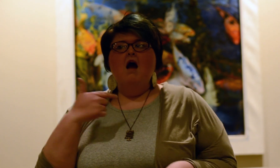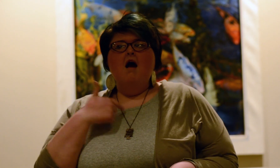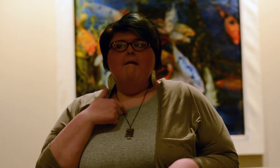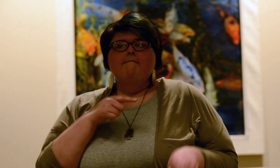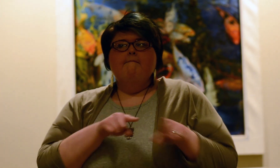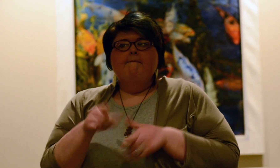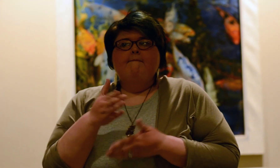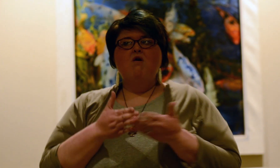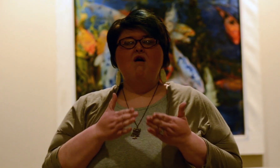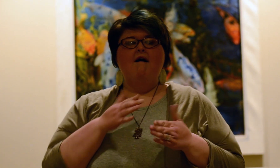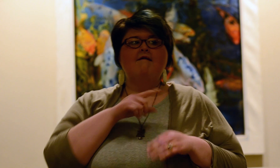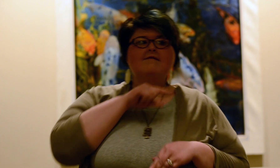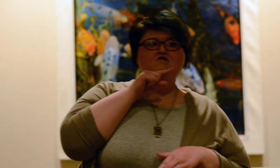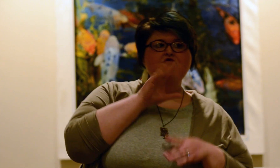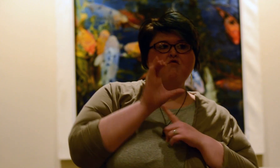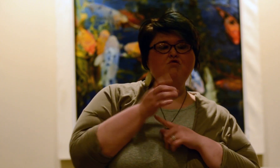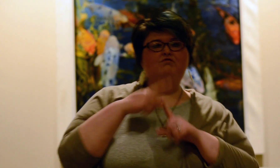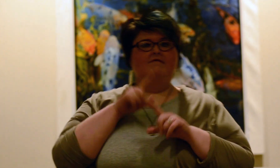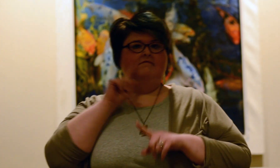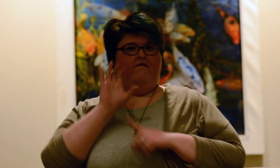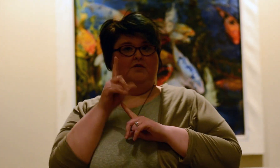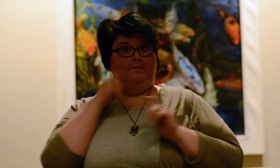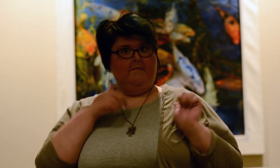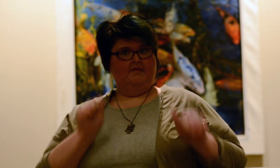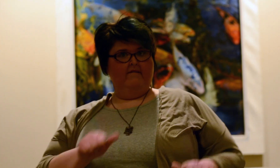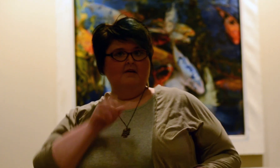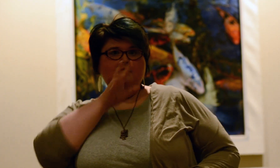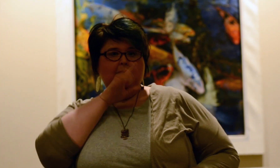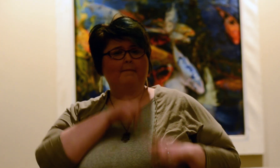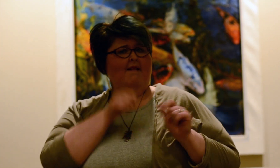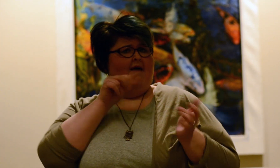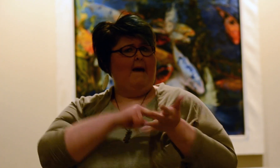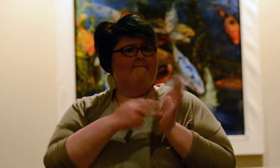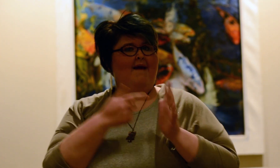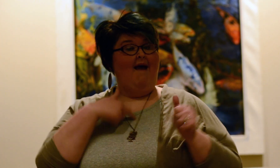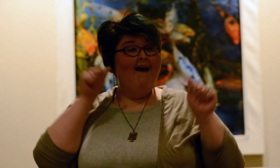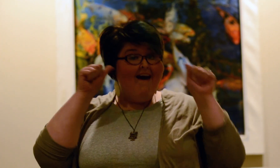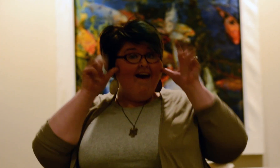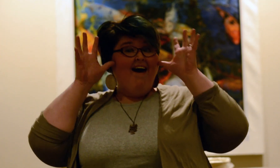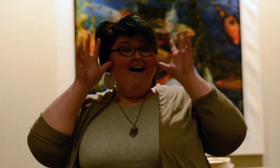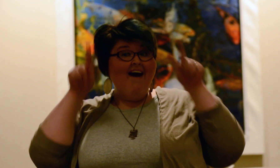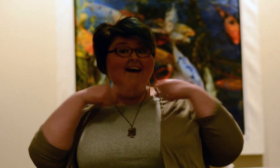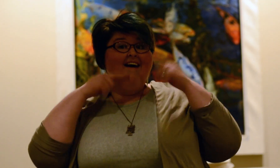I am also part of hearing culture, as well as deaf culture due to my speaking ability. It doesn't mean I'm completely deaf, or completely hearing.